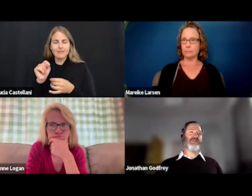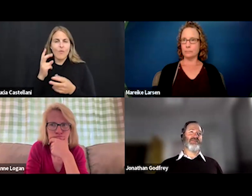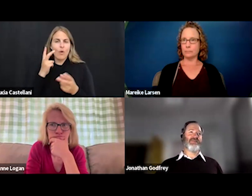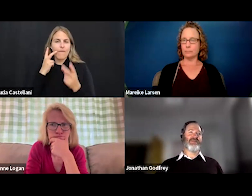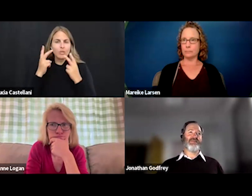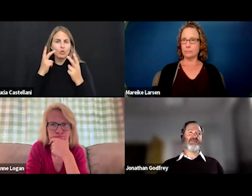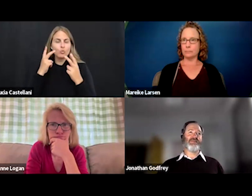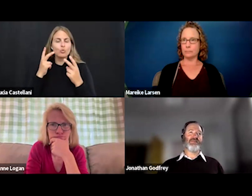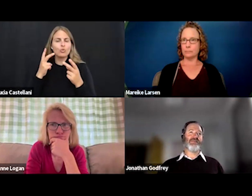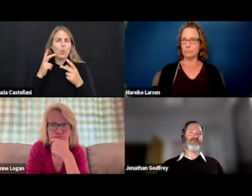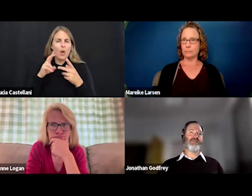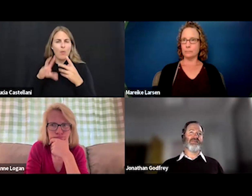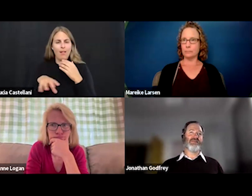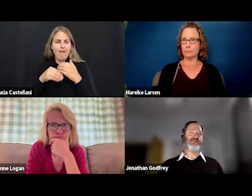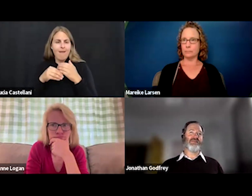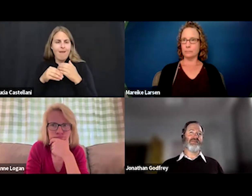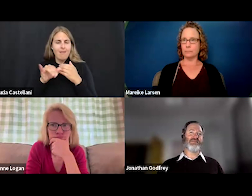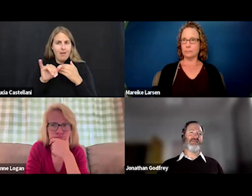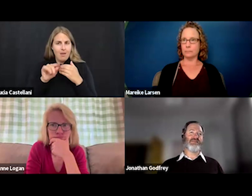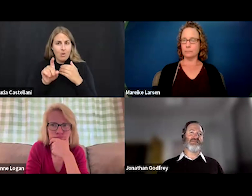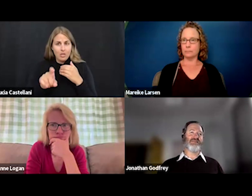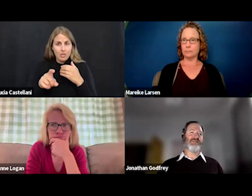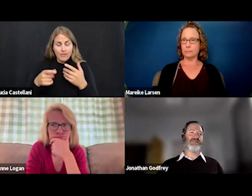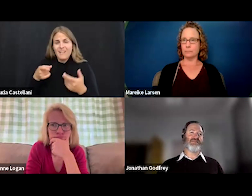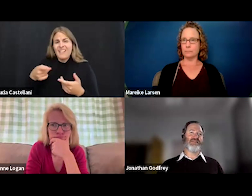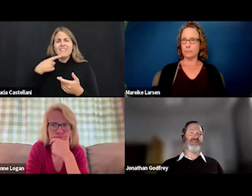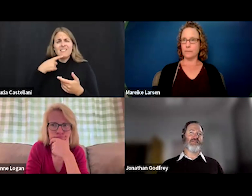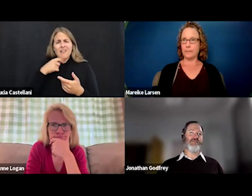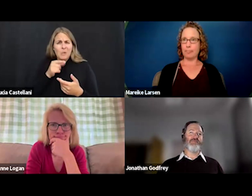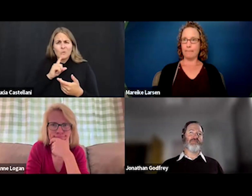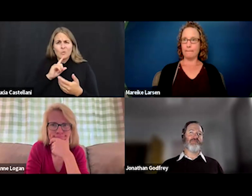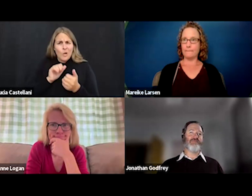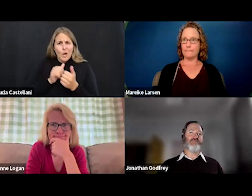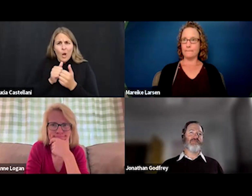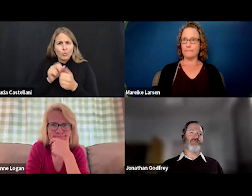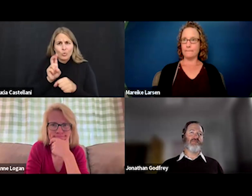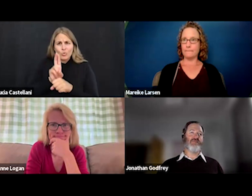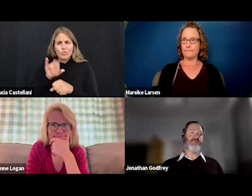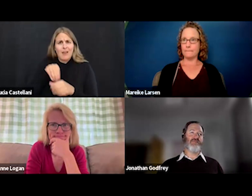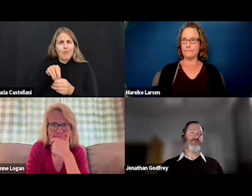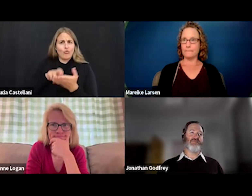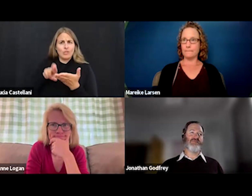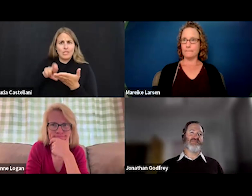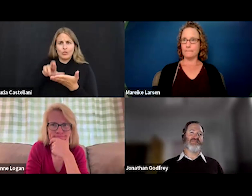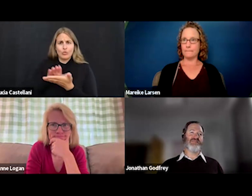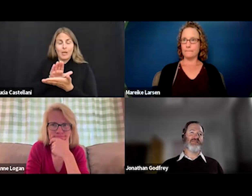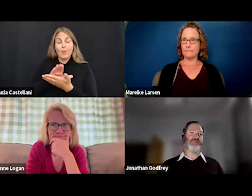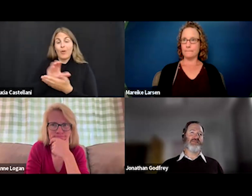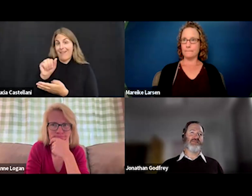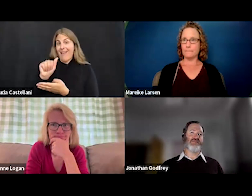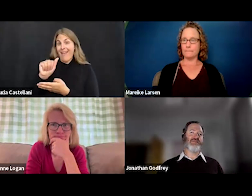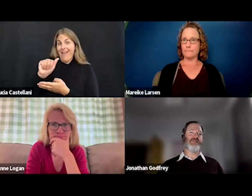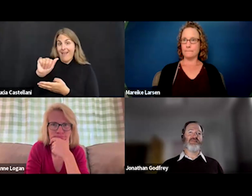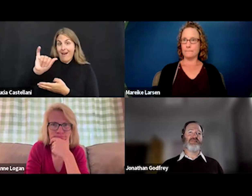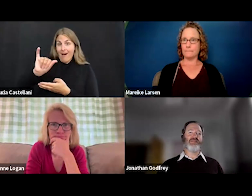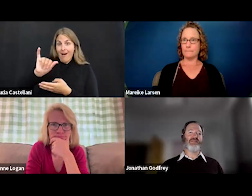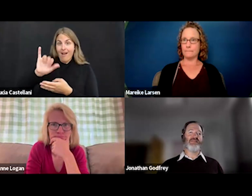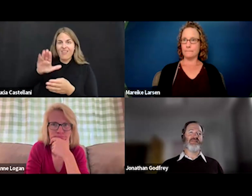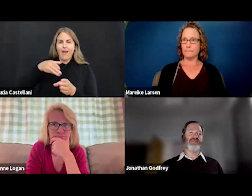I'm not sure how to do that in a research paper. And that is an area that's being talked about as far as AI is concerned.